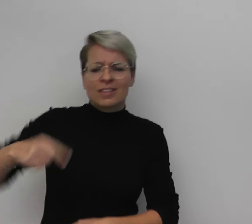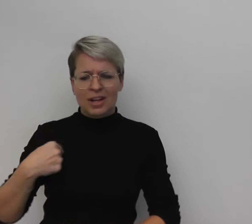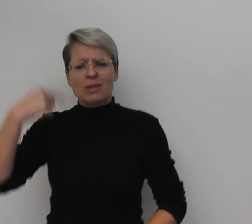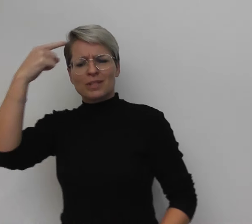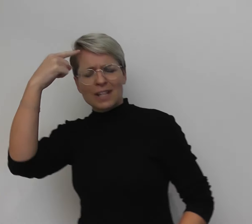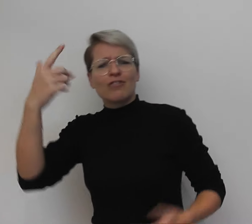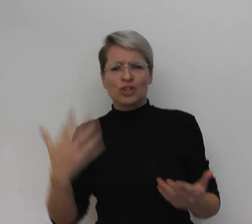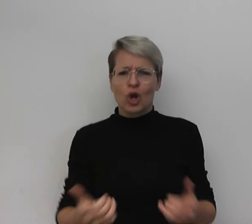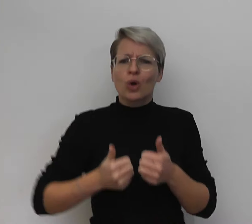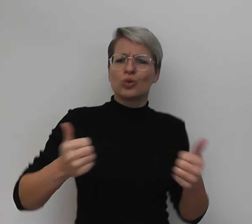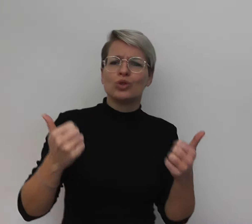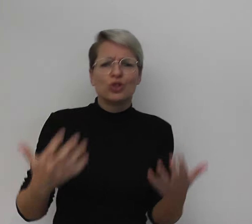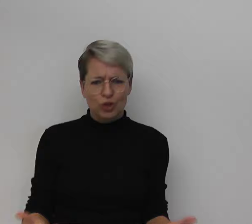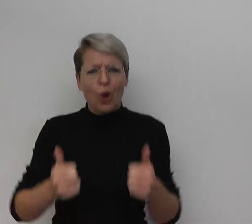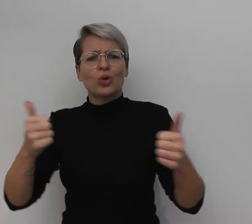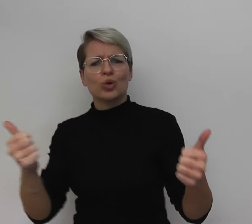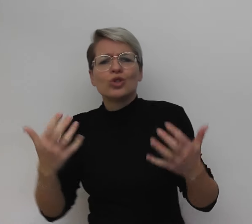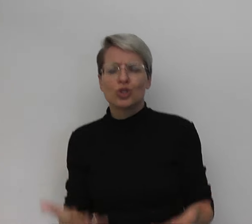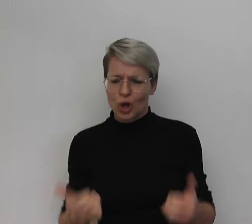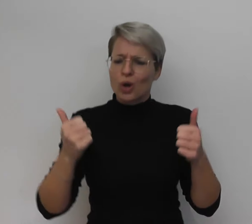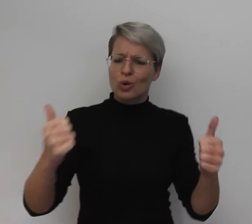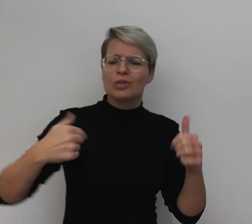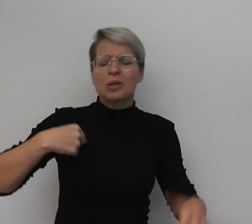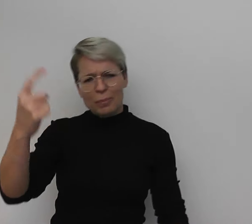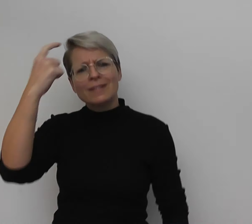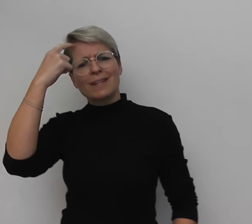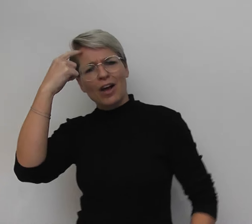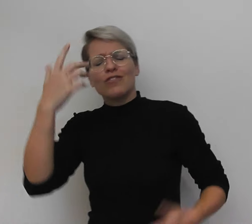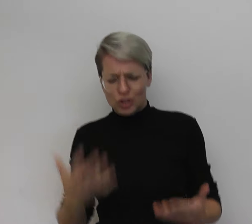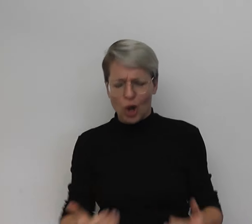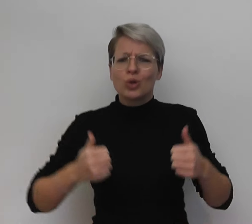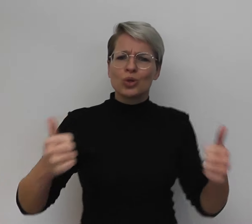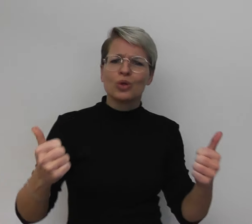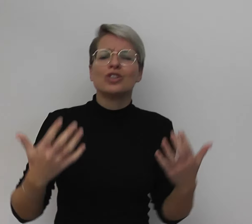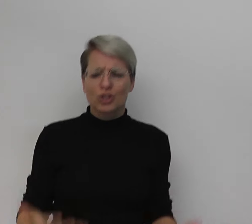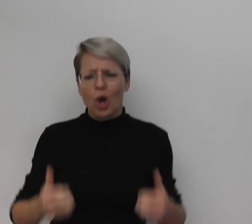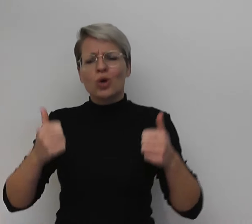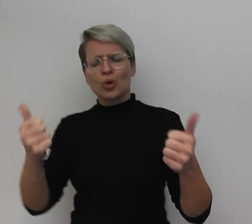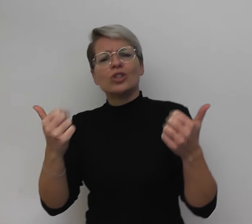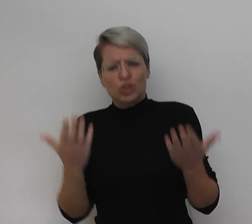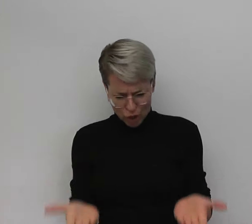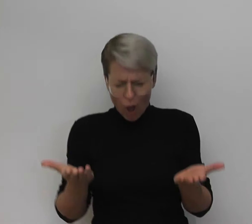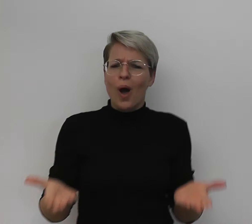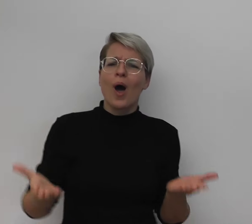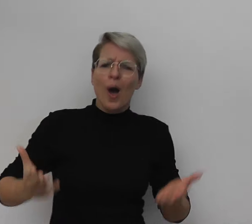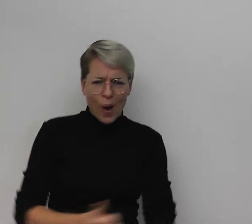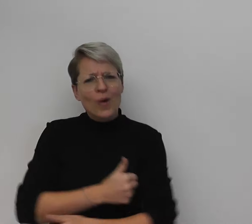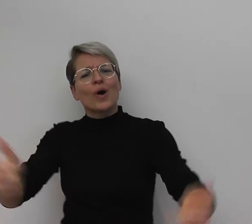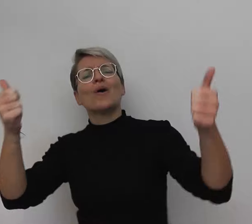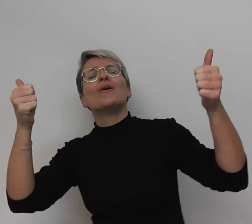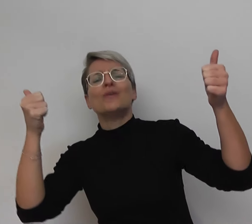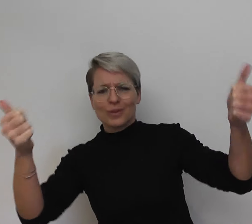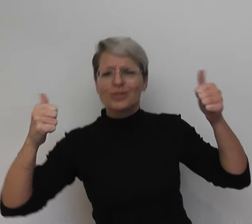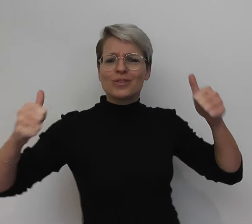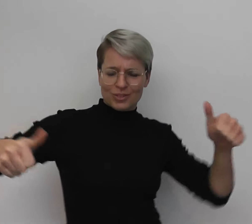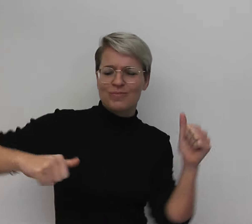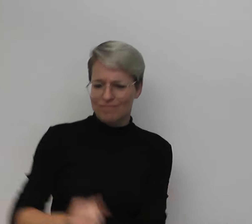And I'll know it's alright, alright, alright I'll know it's alright, alright, alright